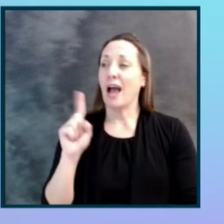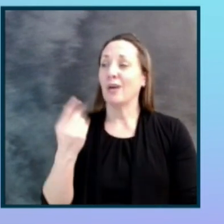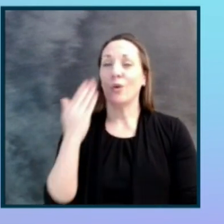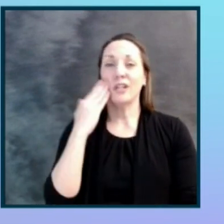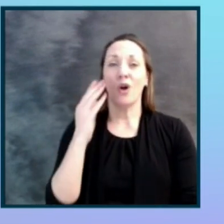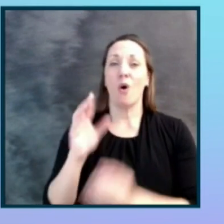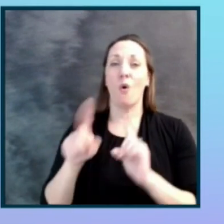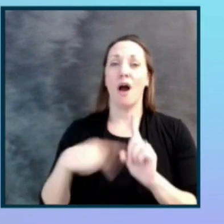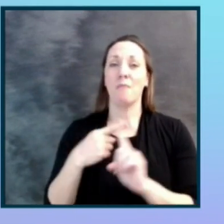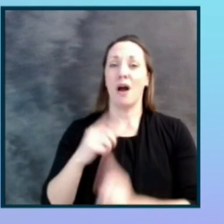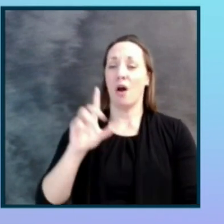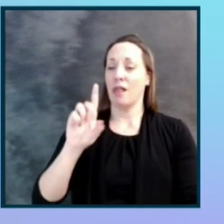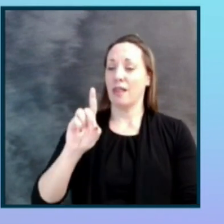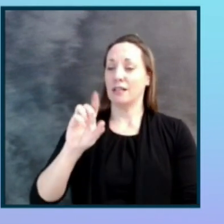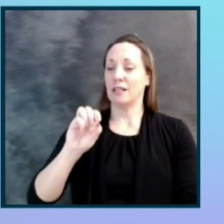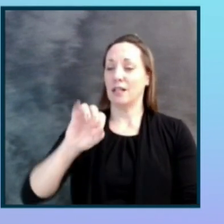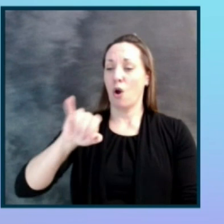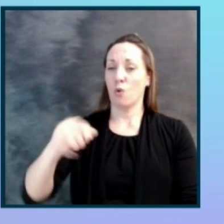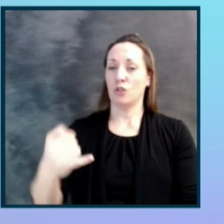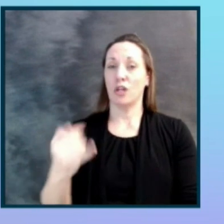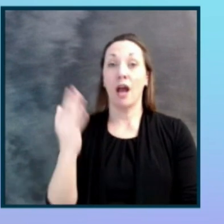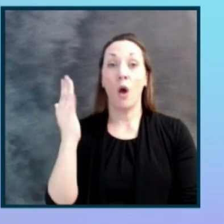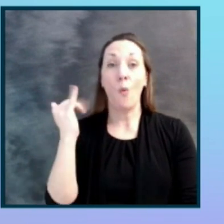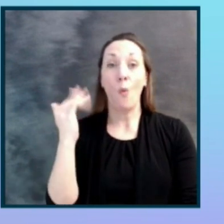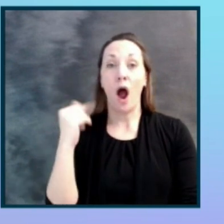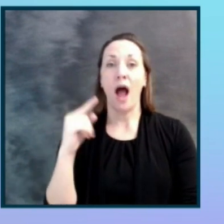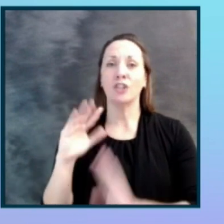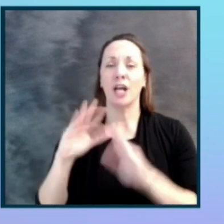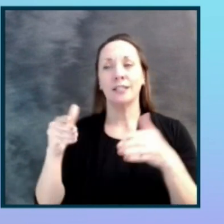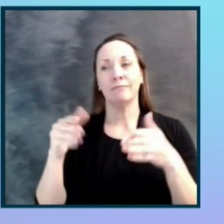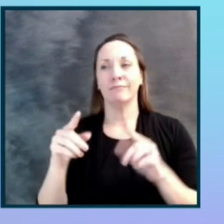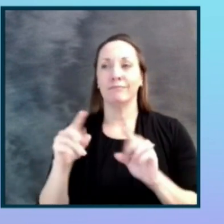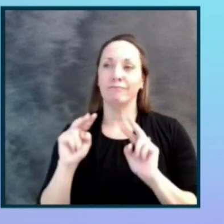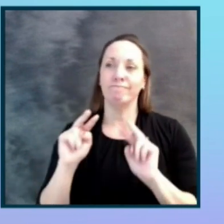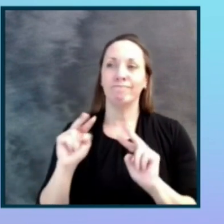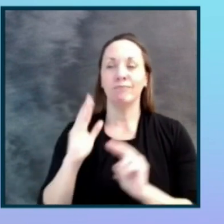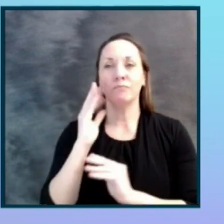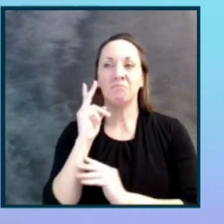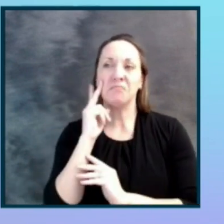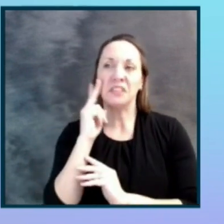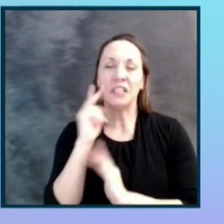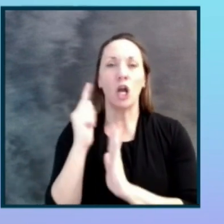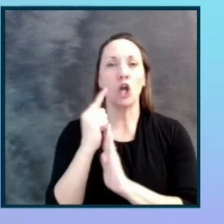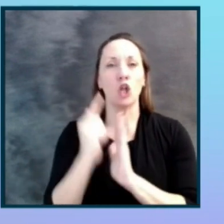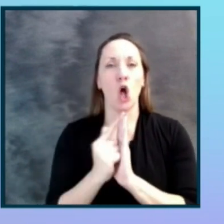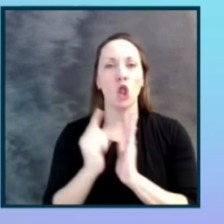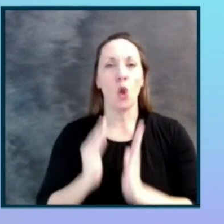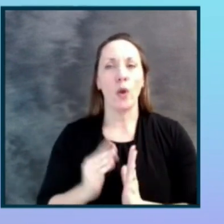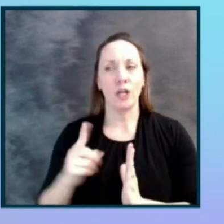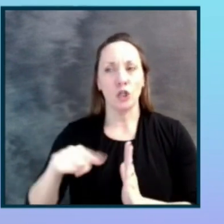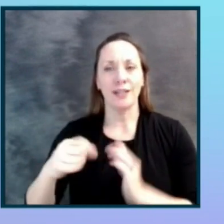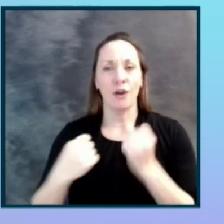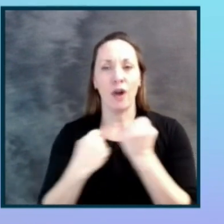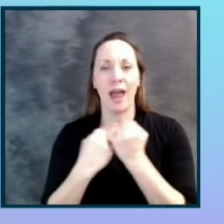is just paying attention to the lawyers that are advocating. I'd say the person that has taught me more